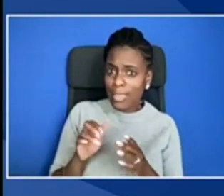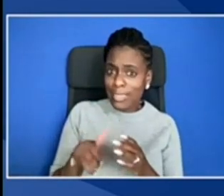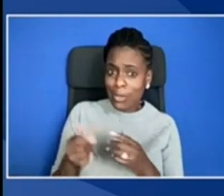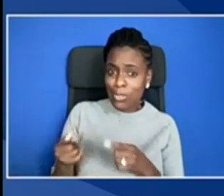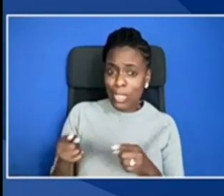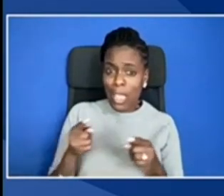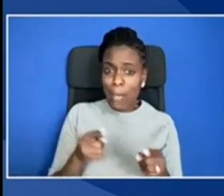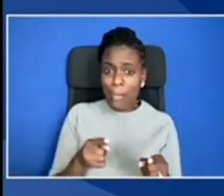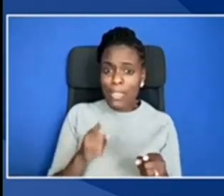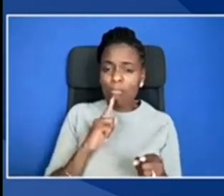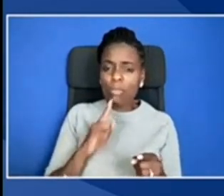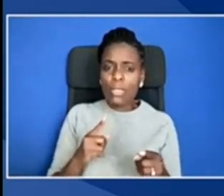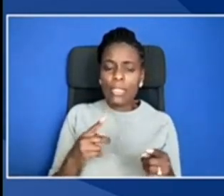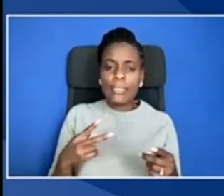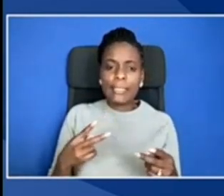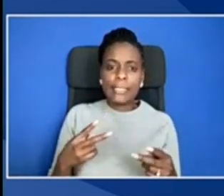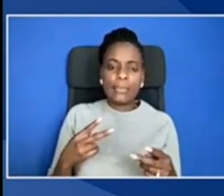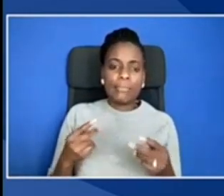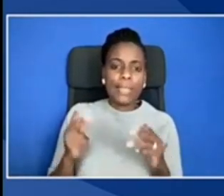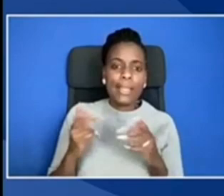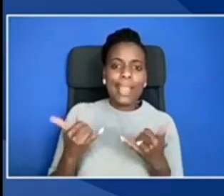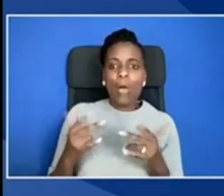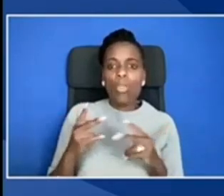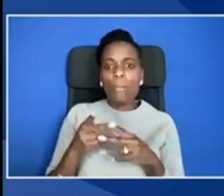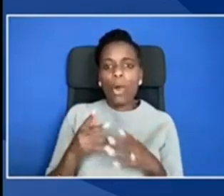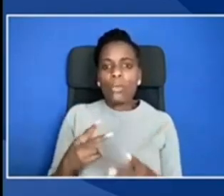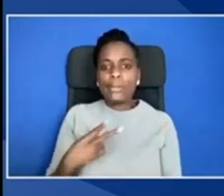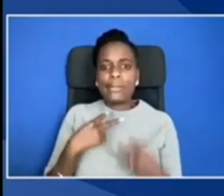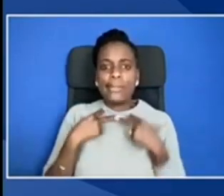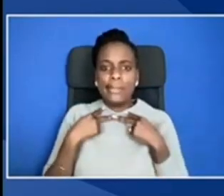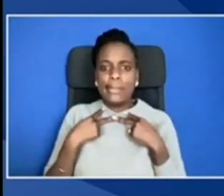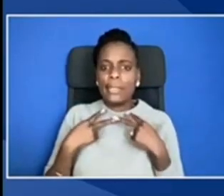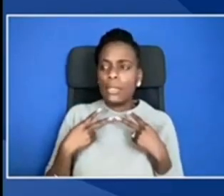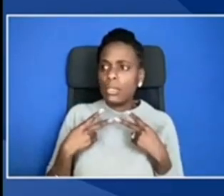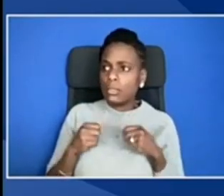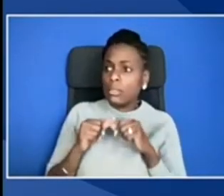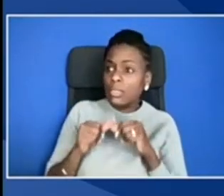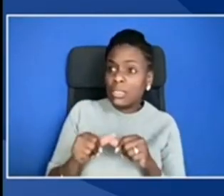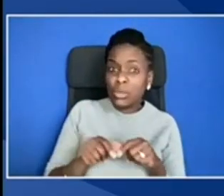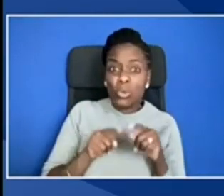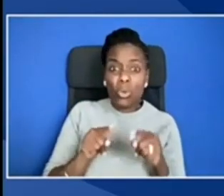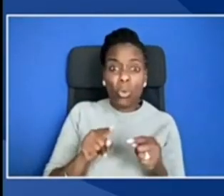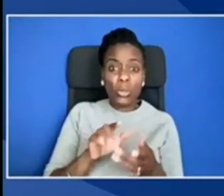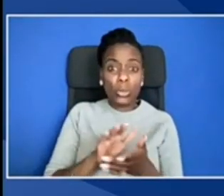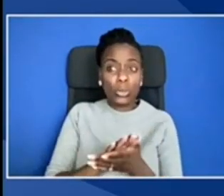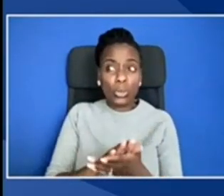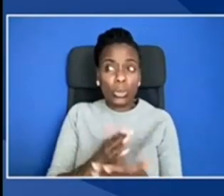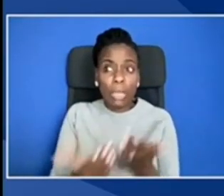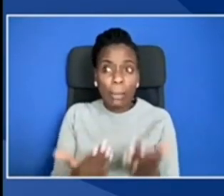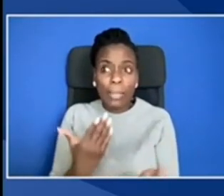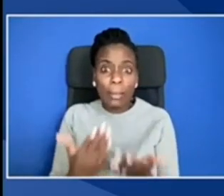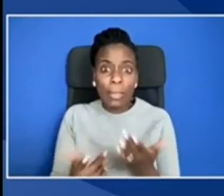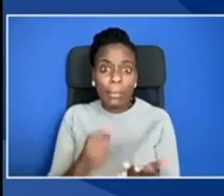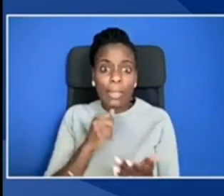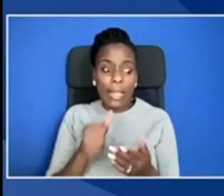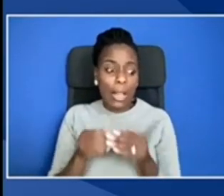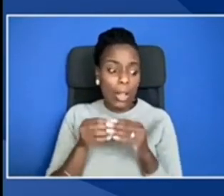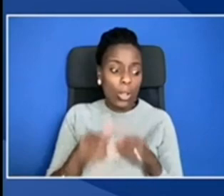in a very difficult position of having to decide whether to continue attendance in a school that may or may not lose eligibility for the program that they're